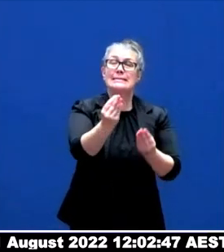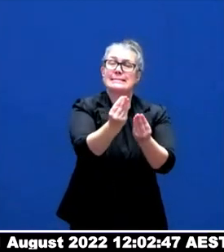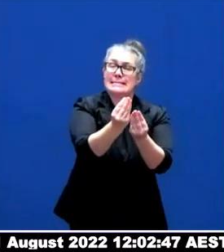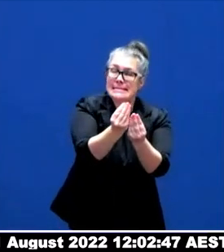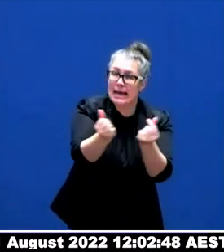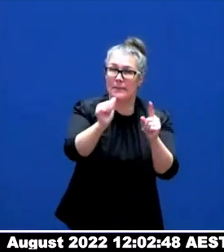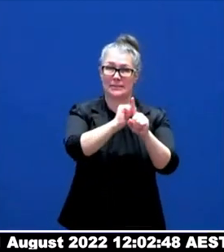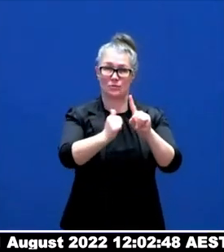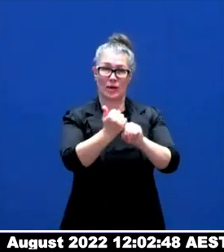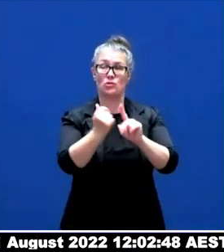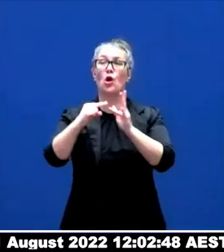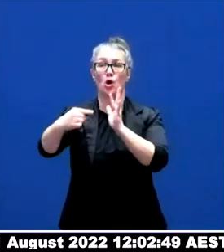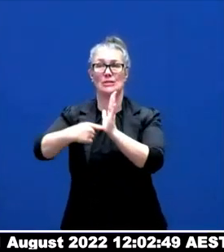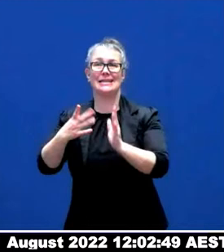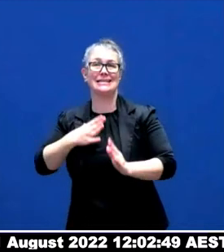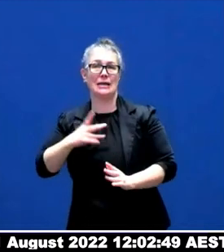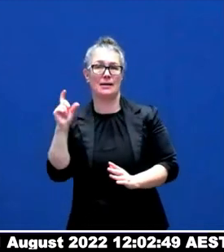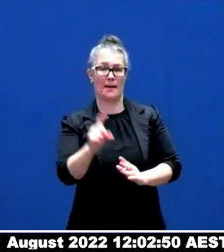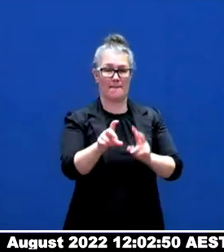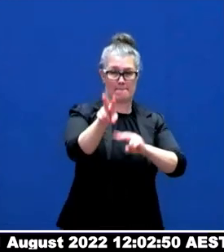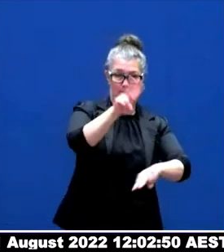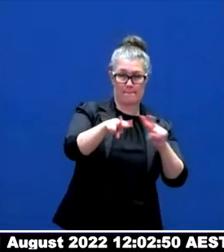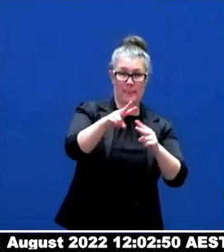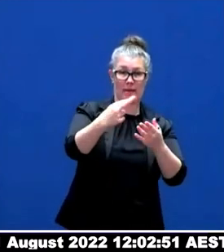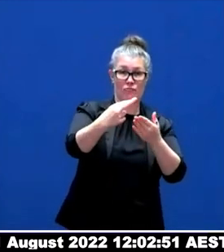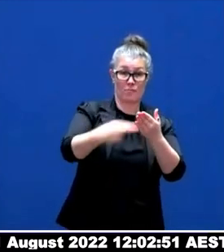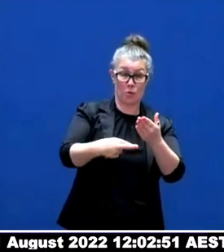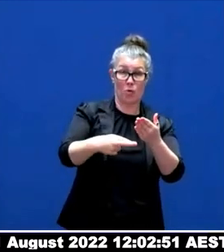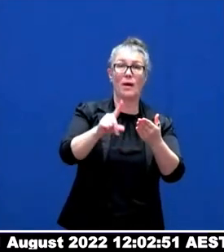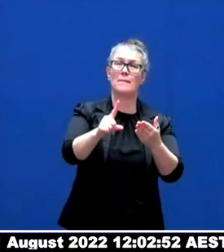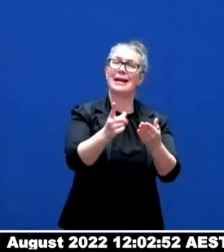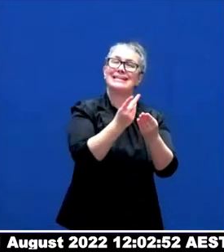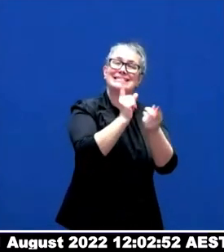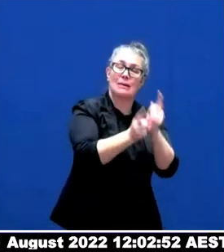occupational therapist report is not required when it's deemed a minor